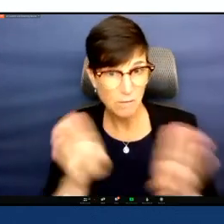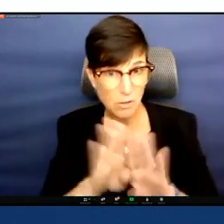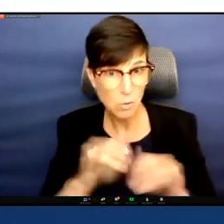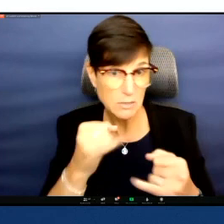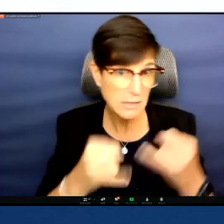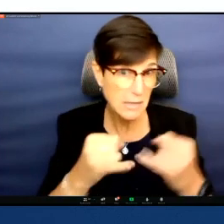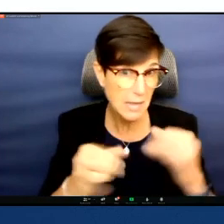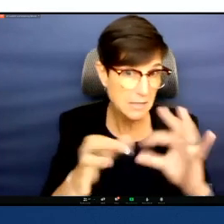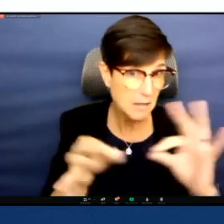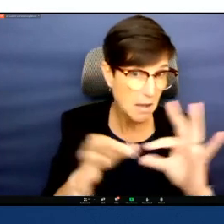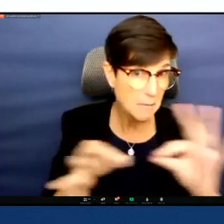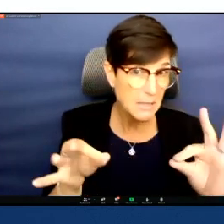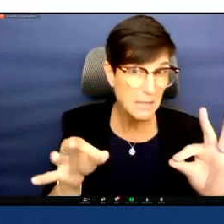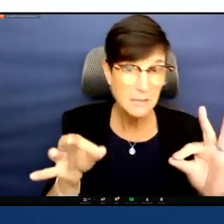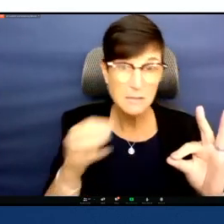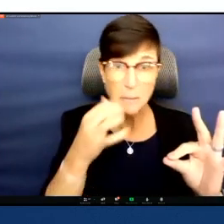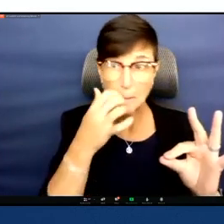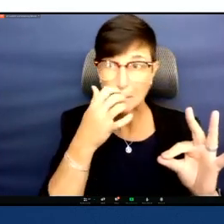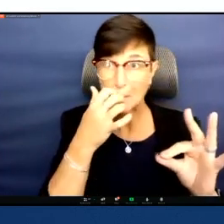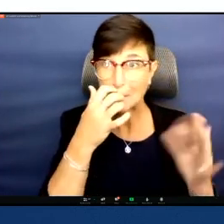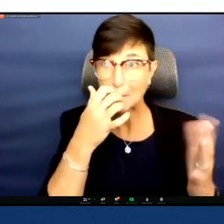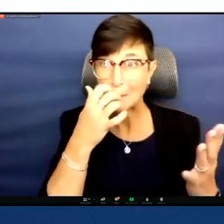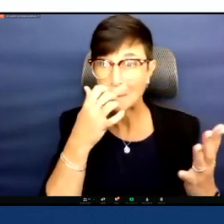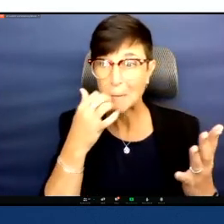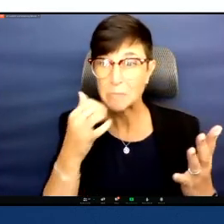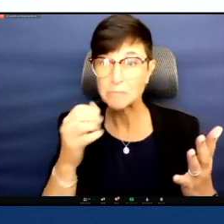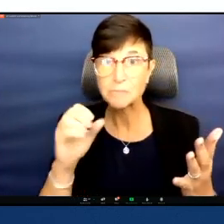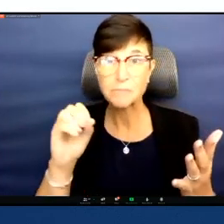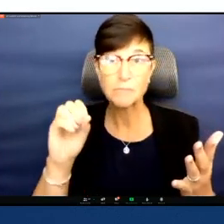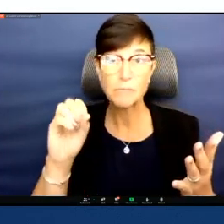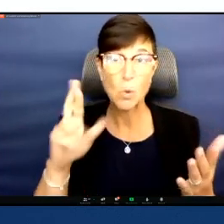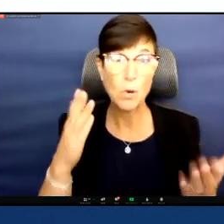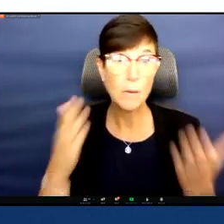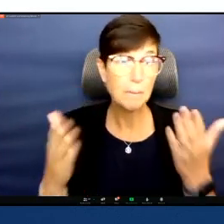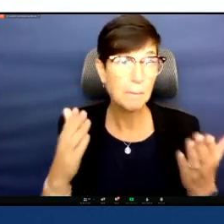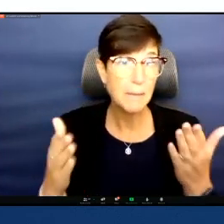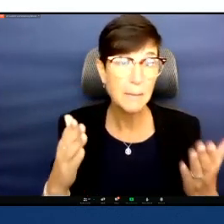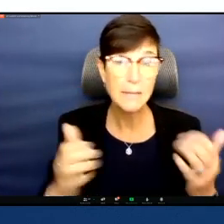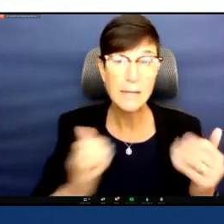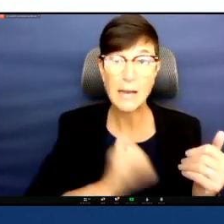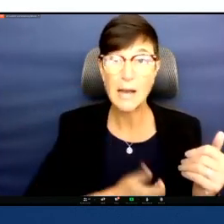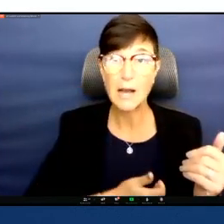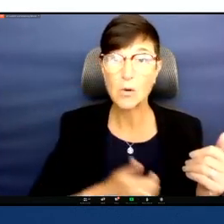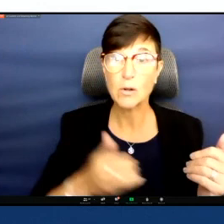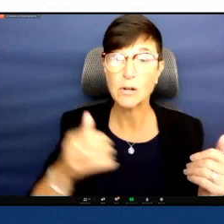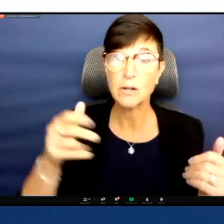or to our public information officer or to an Edwards, if there are any